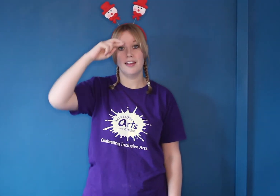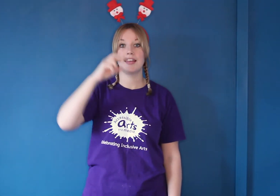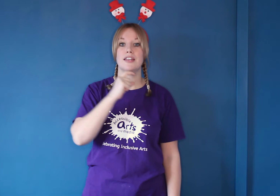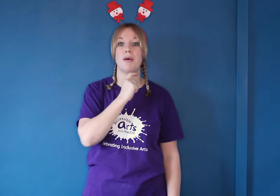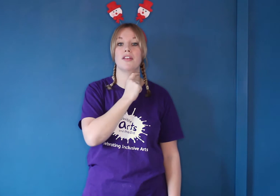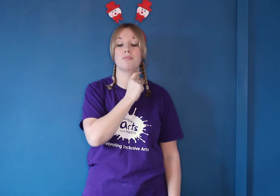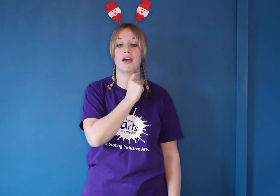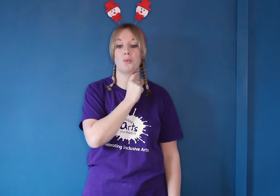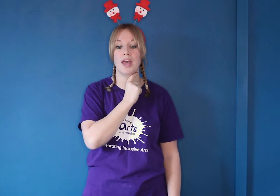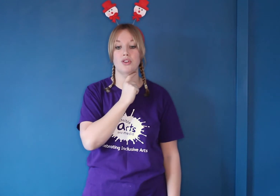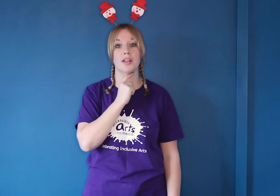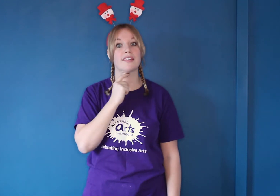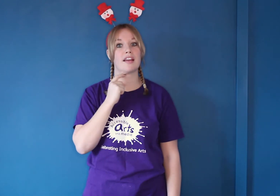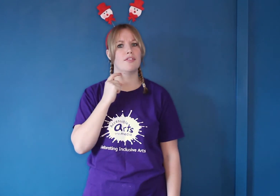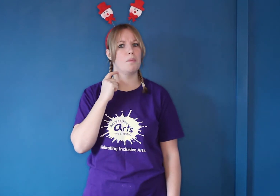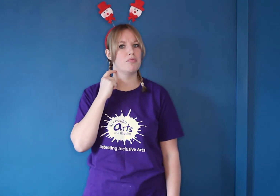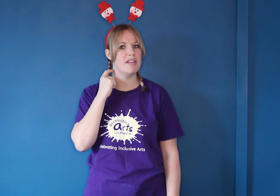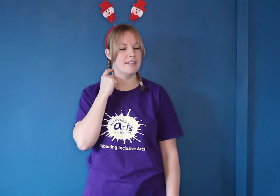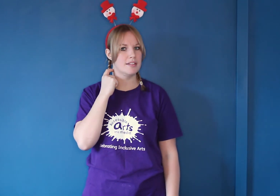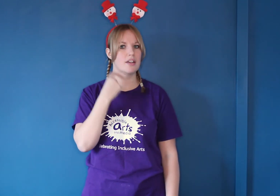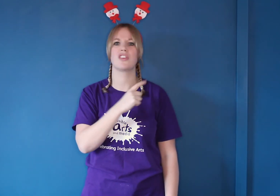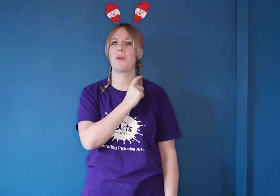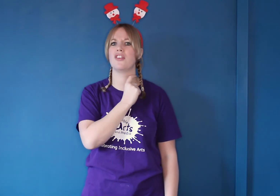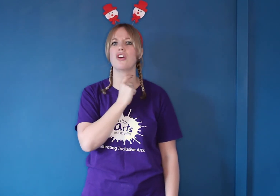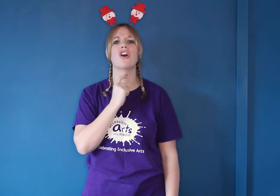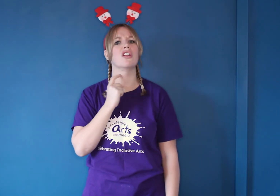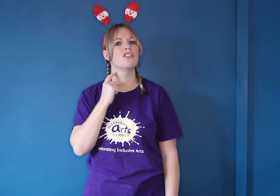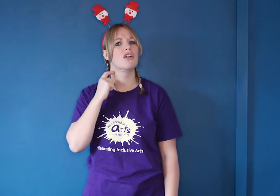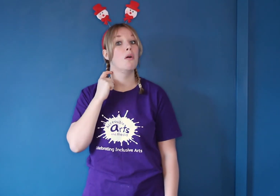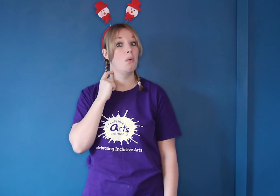That he is Parson Brown – we are doing the sign for priest because he wears dog collars.